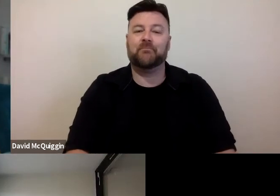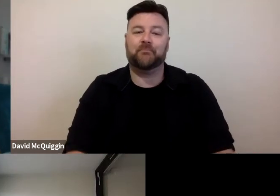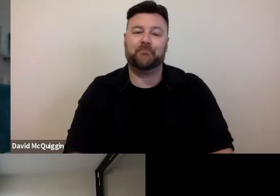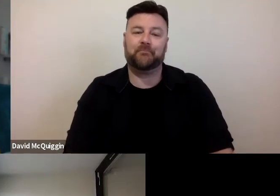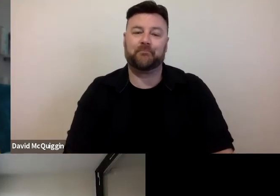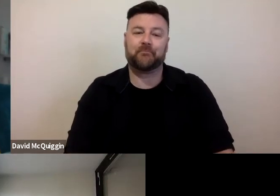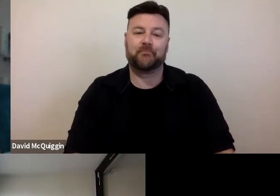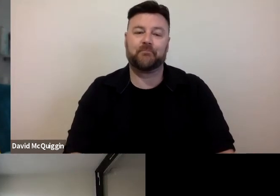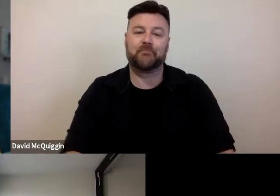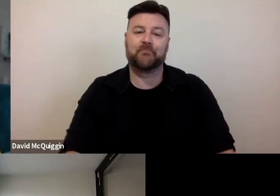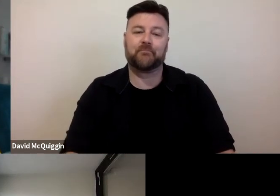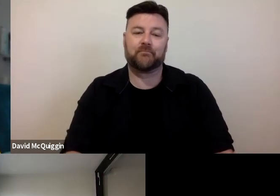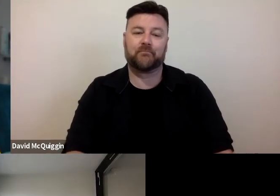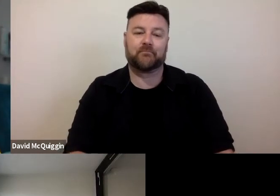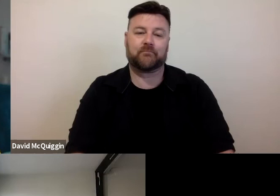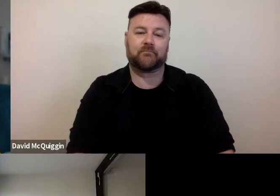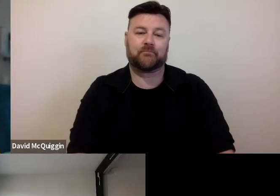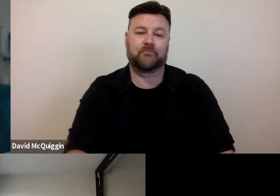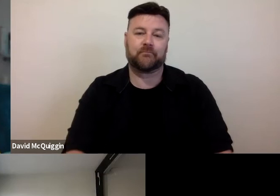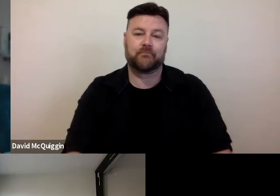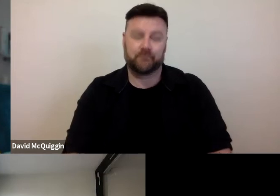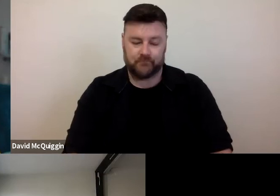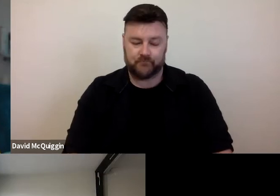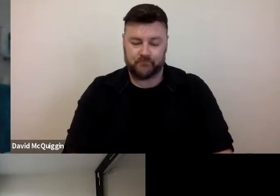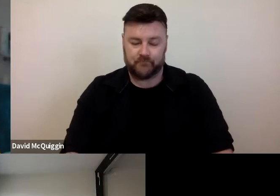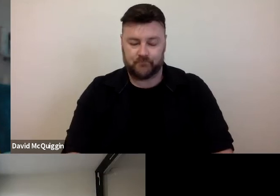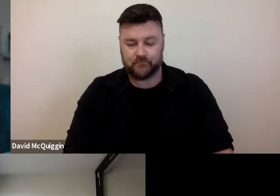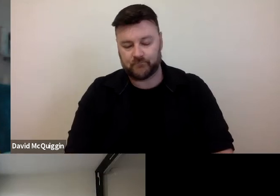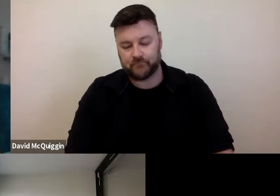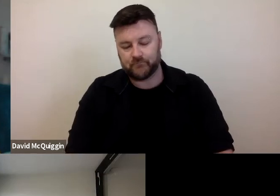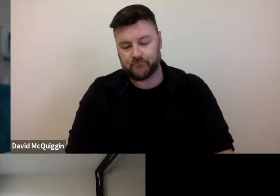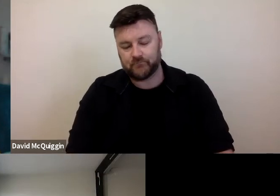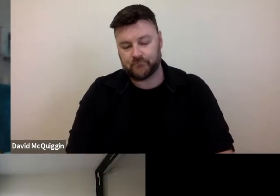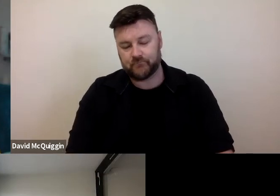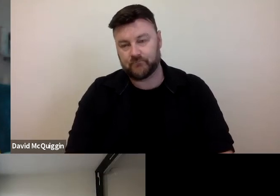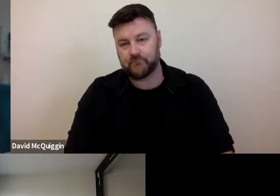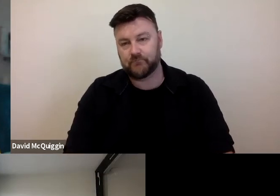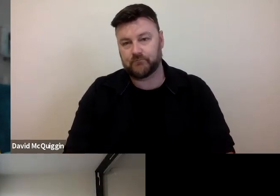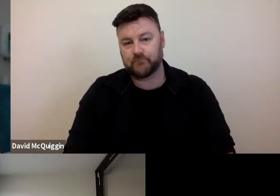"Is there a way to gather and use this data about your audience without a huge budget